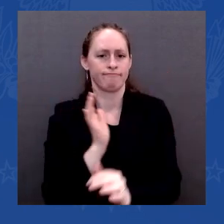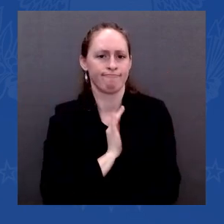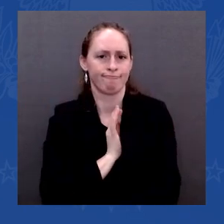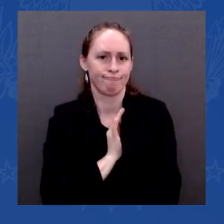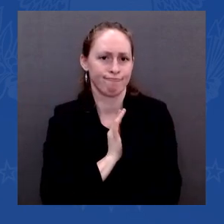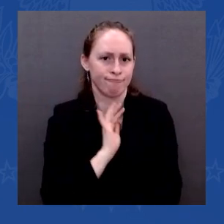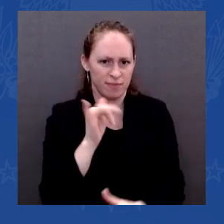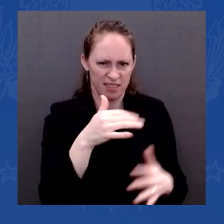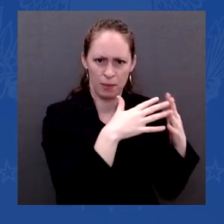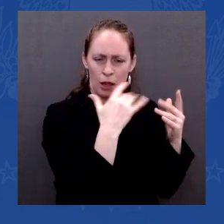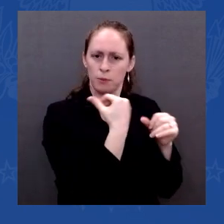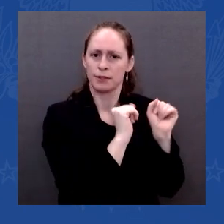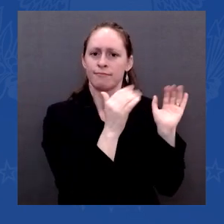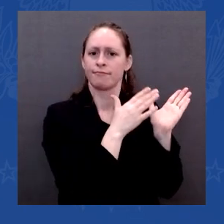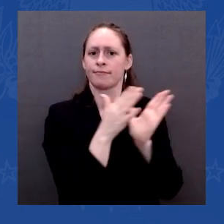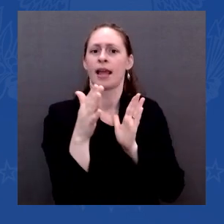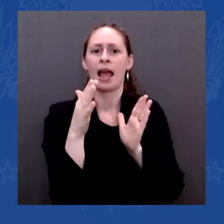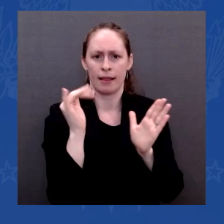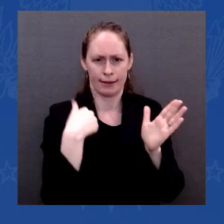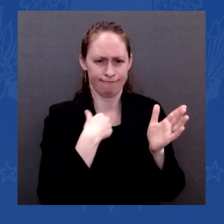And again, because of you, over a mil- --